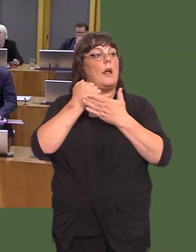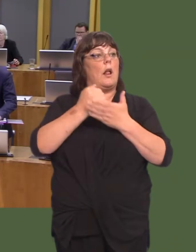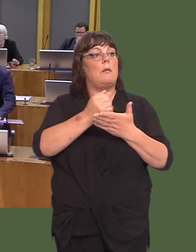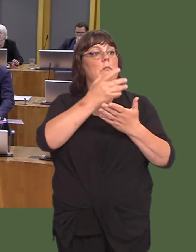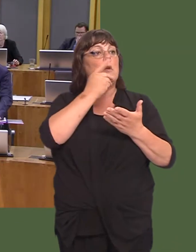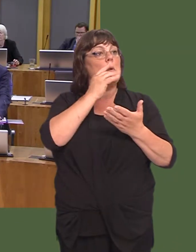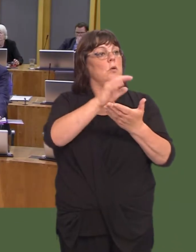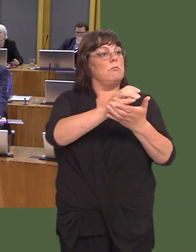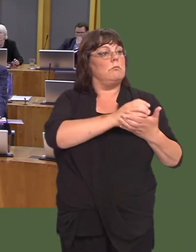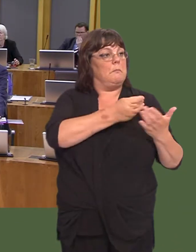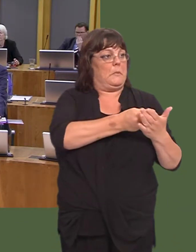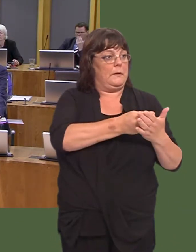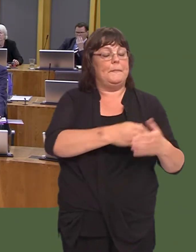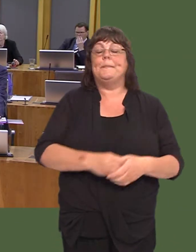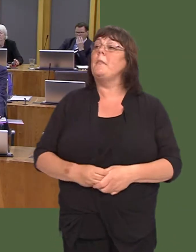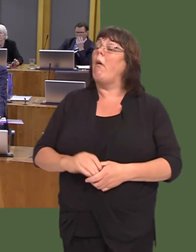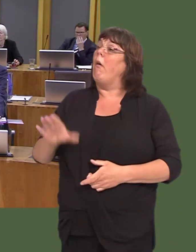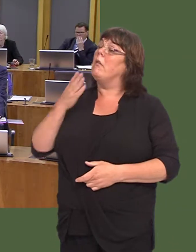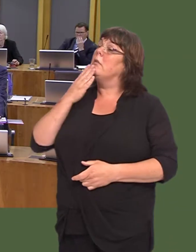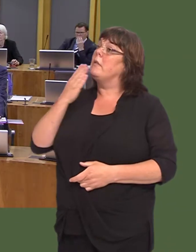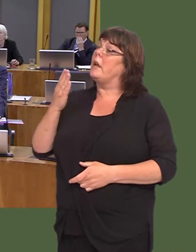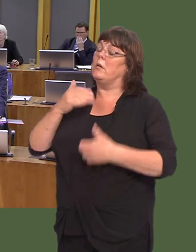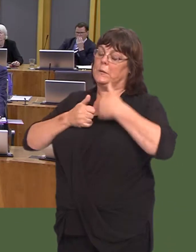Huw Irranca-Davies: I thank the First Minister for that response and I do commend the Welsh